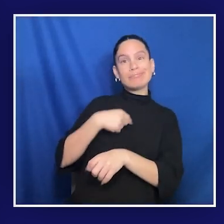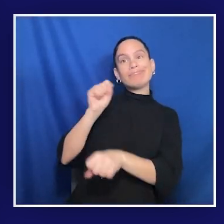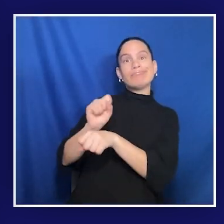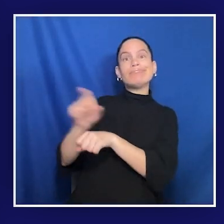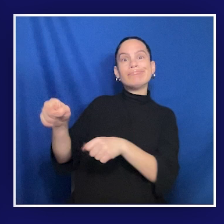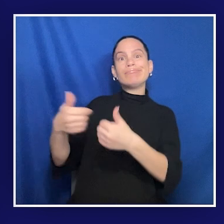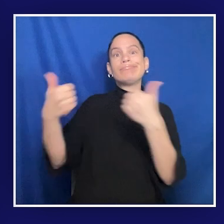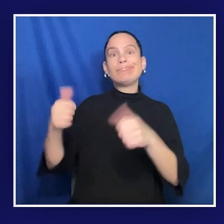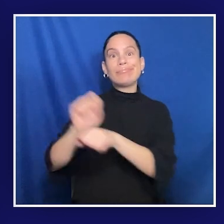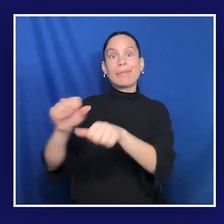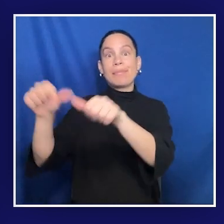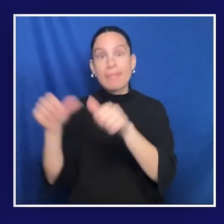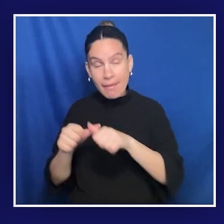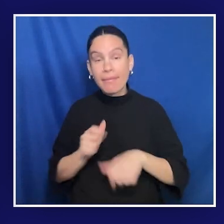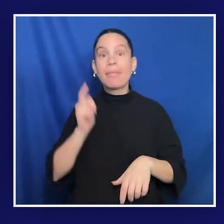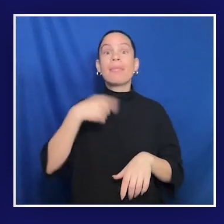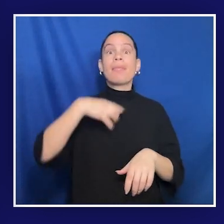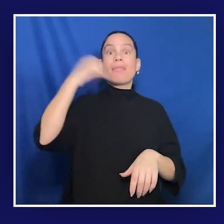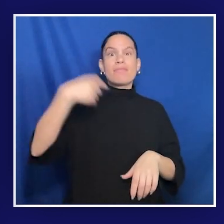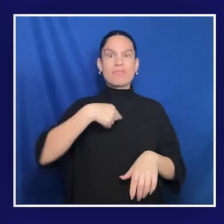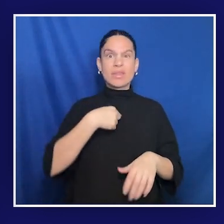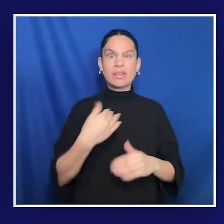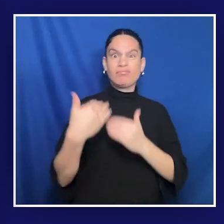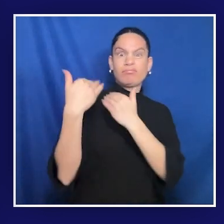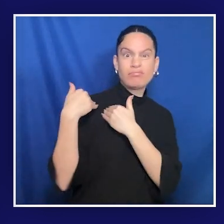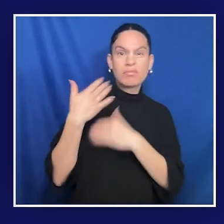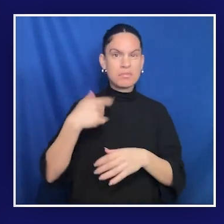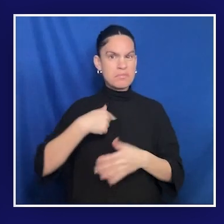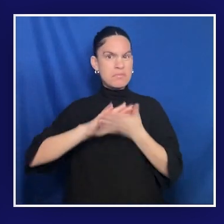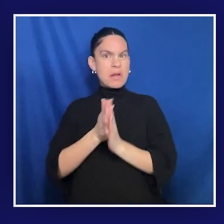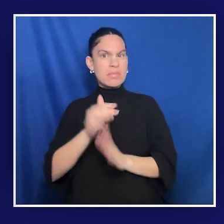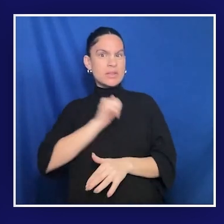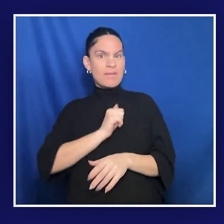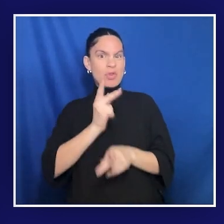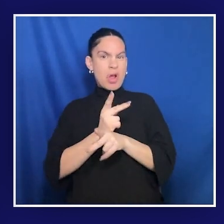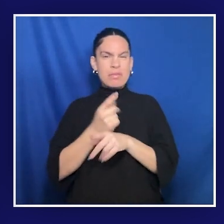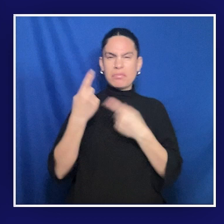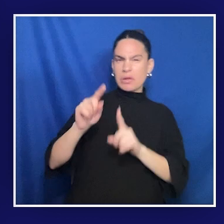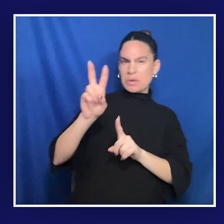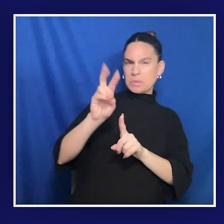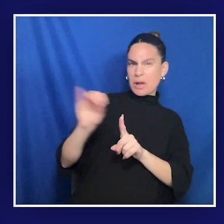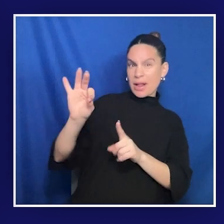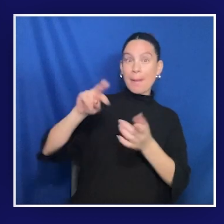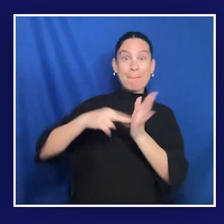when I was in the workshop. After I became my own guardian in 2009, I no longer qualified to be in the workshop,